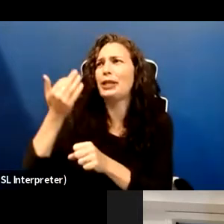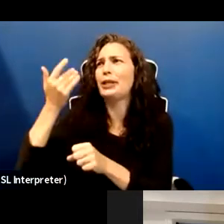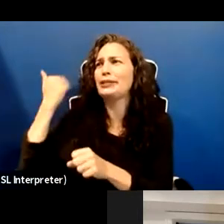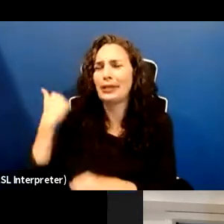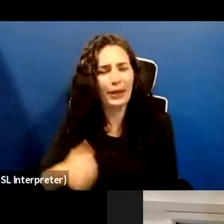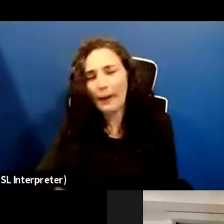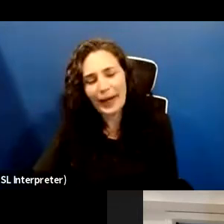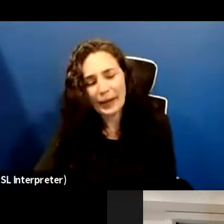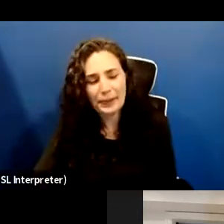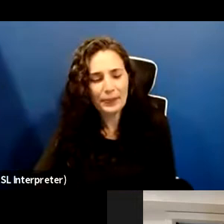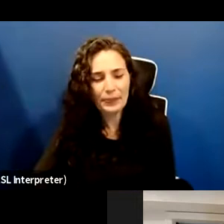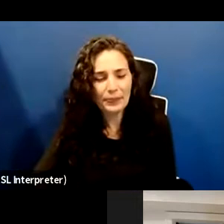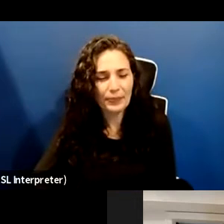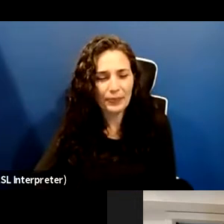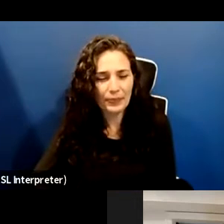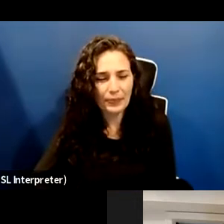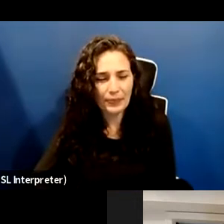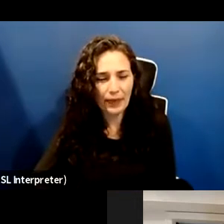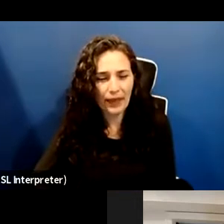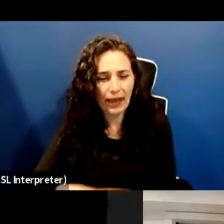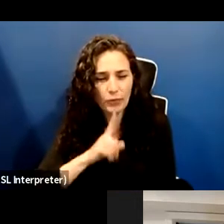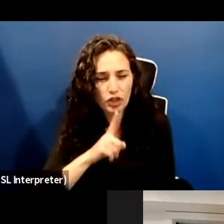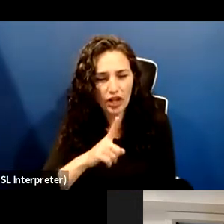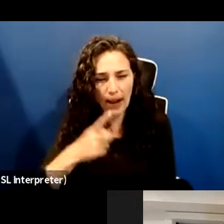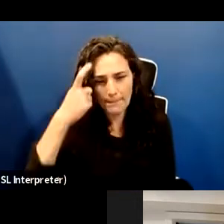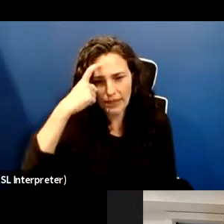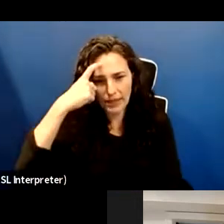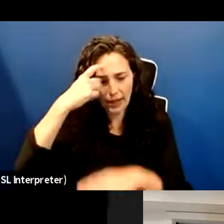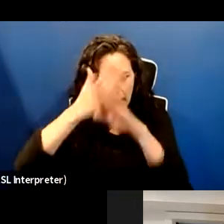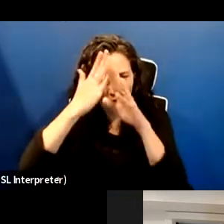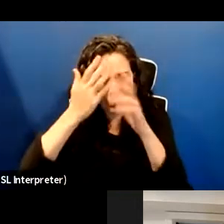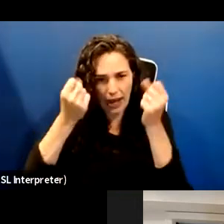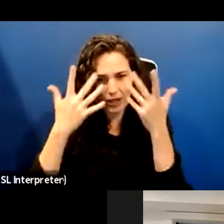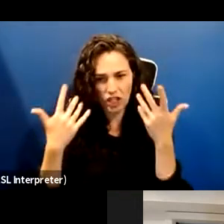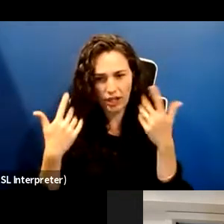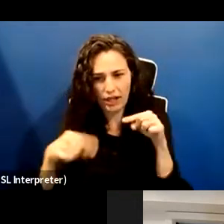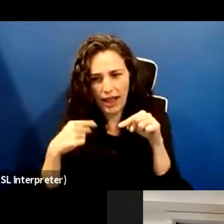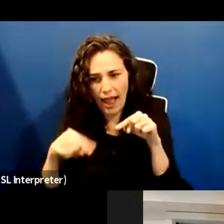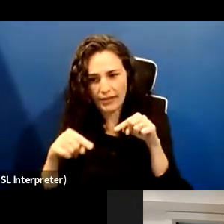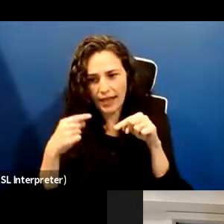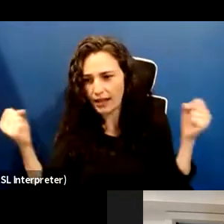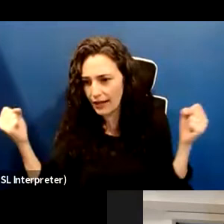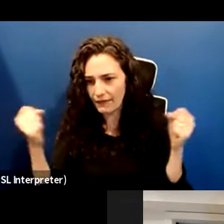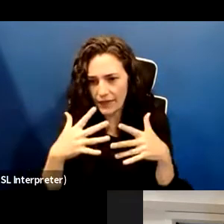and I'm sure I probably mentally blocked out a lot of the anxiety, and fear that I had during that time.